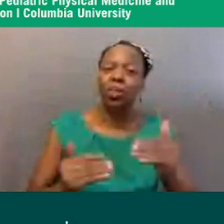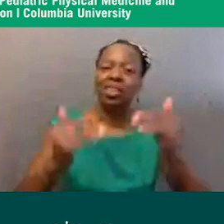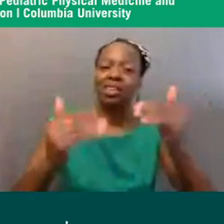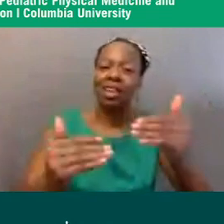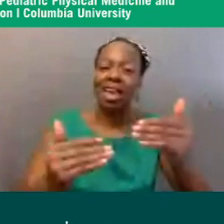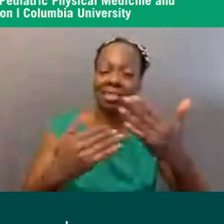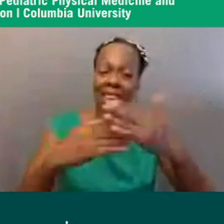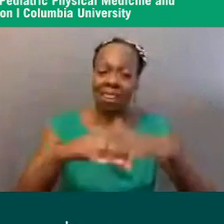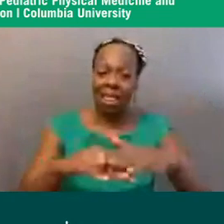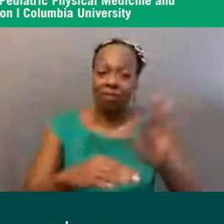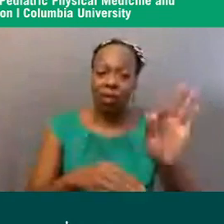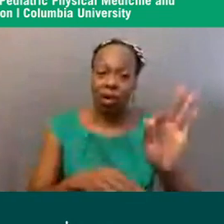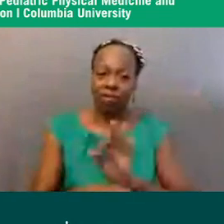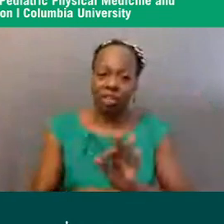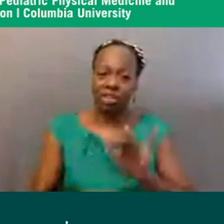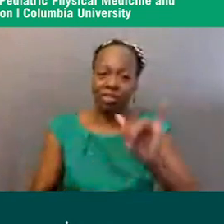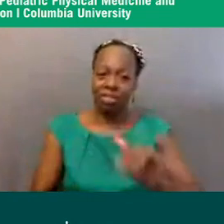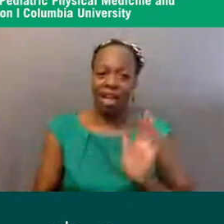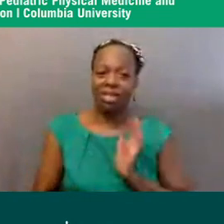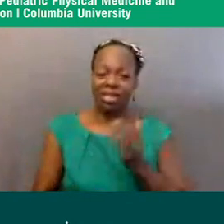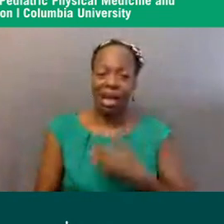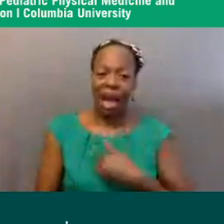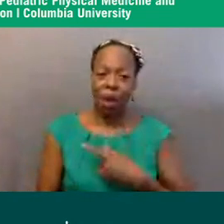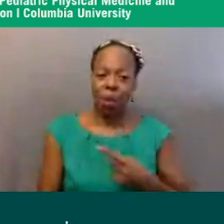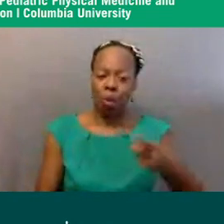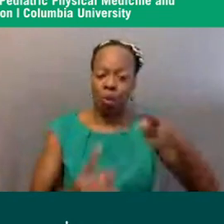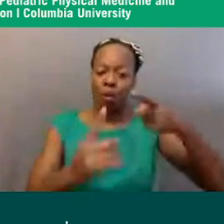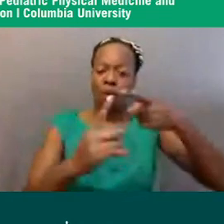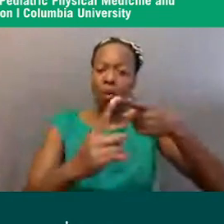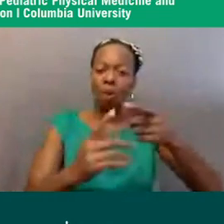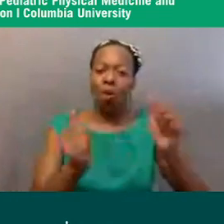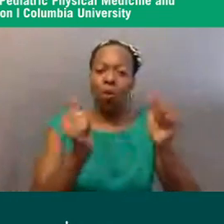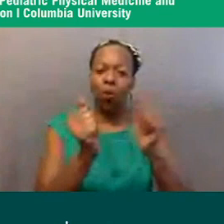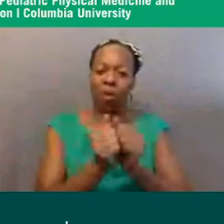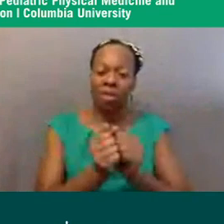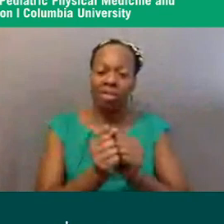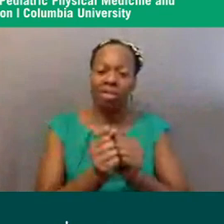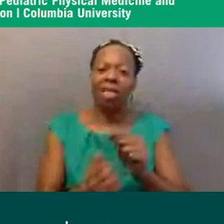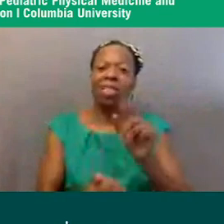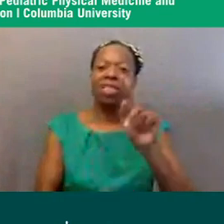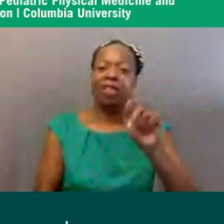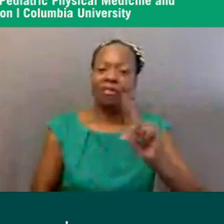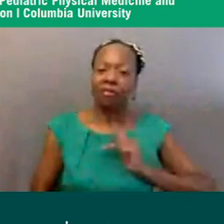what we have to go through together with the physiotherapist physiatrist and orthopedic surgeon.